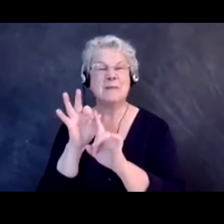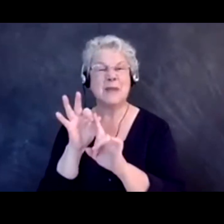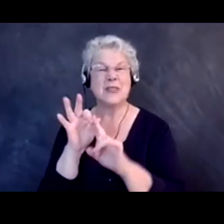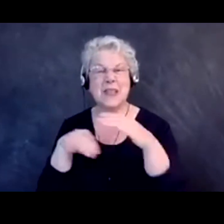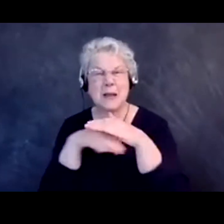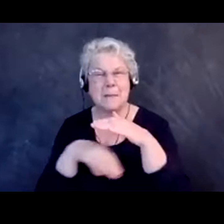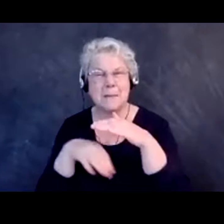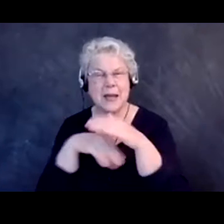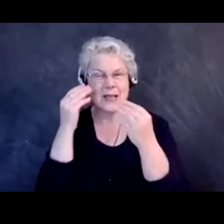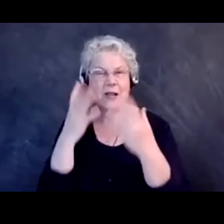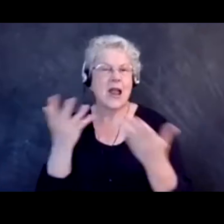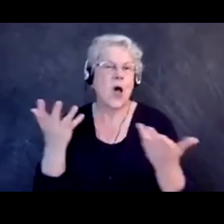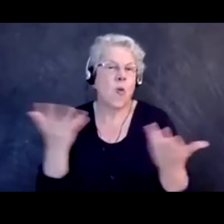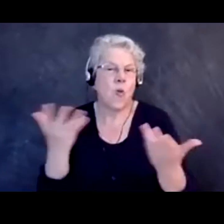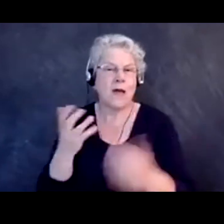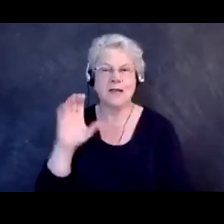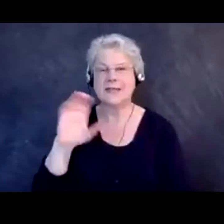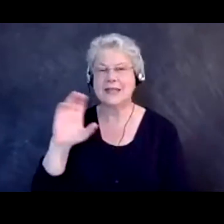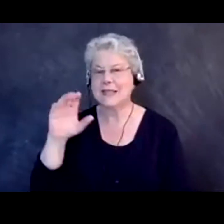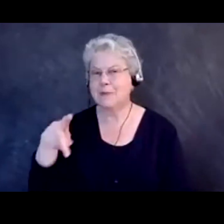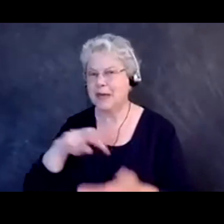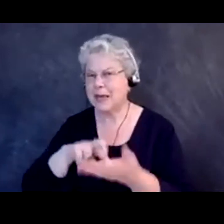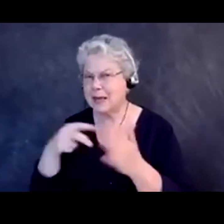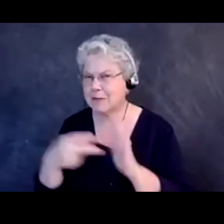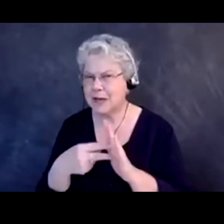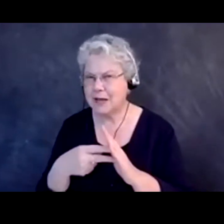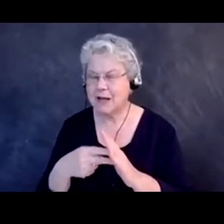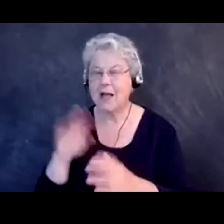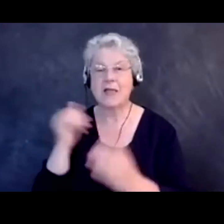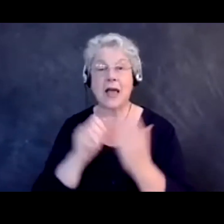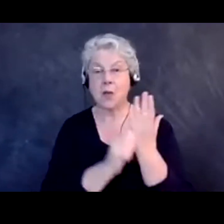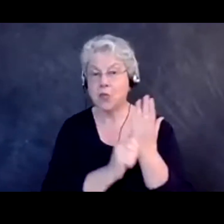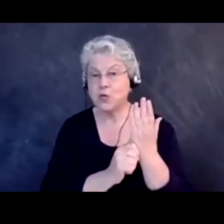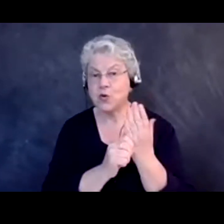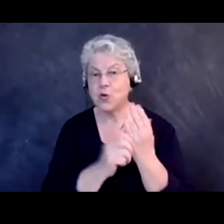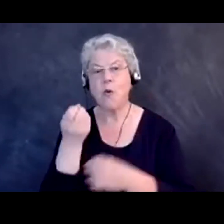like what is CCP? If you do a brochure or something like that, and you highlight the